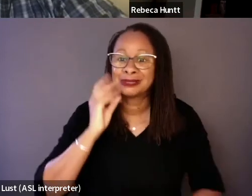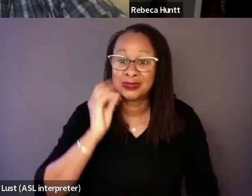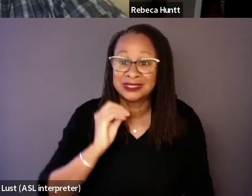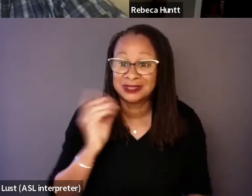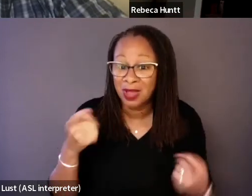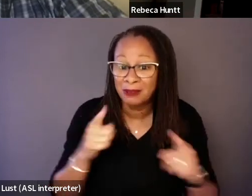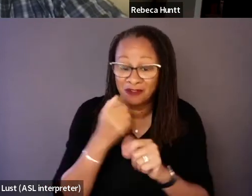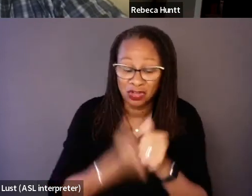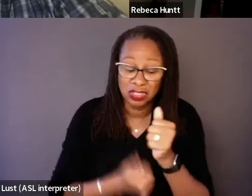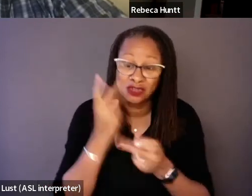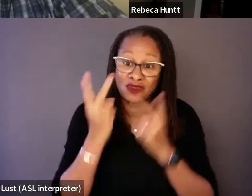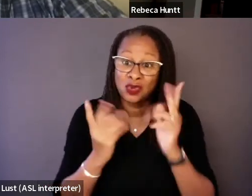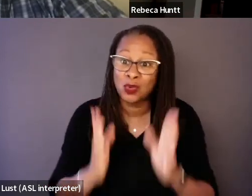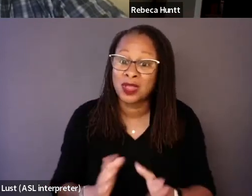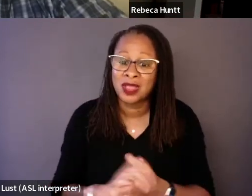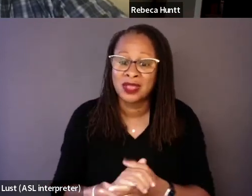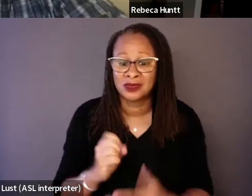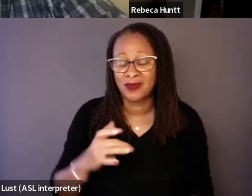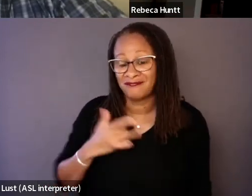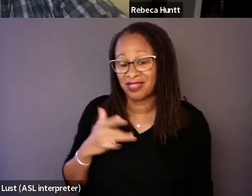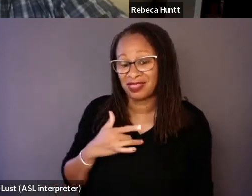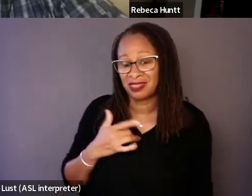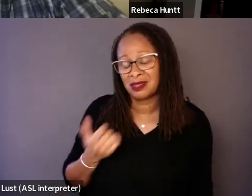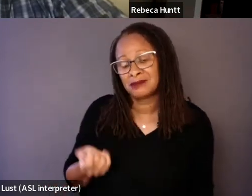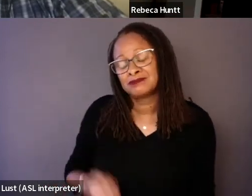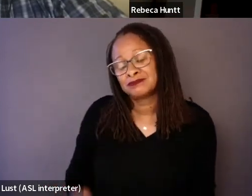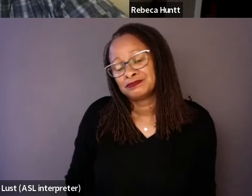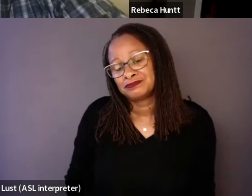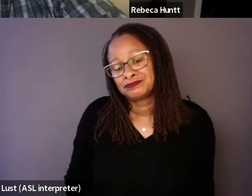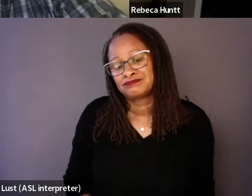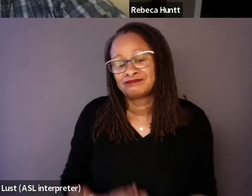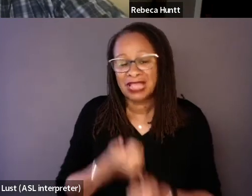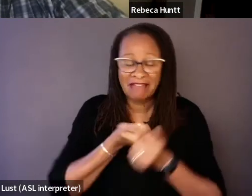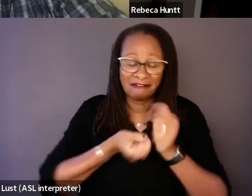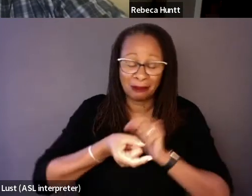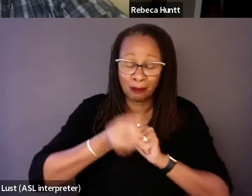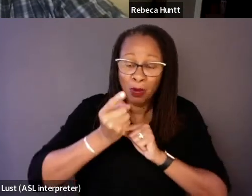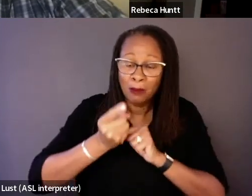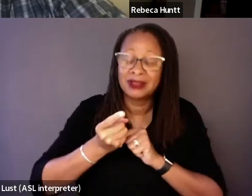So I feel, you know, every single moment is intentional in the film.